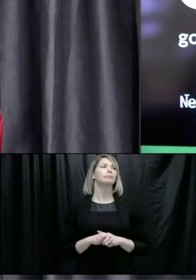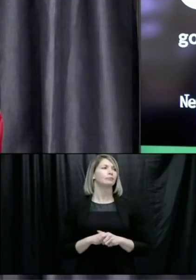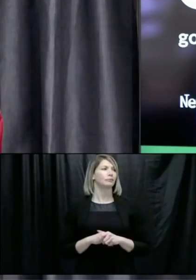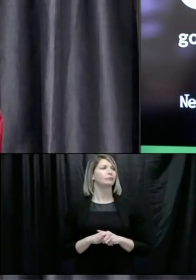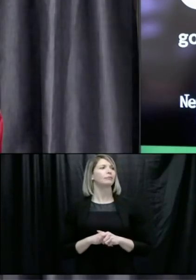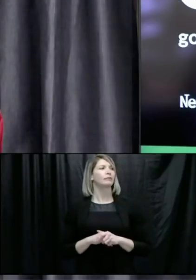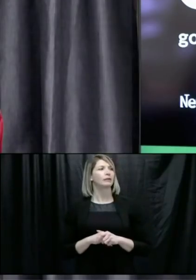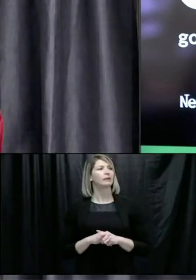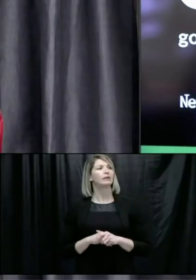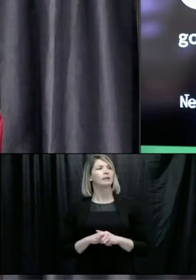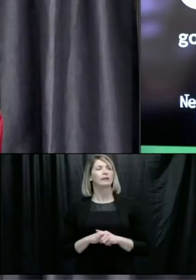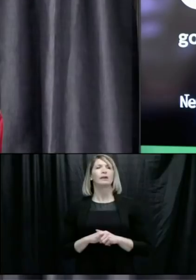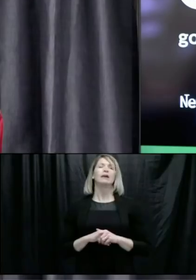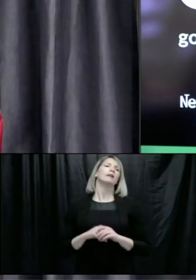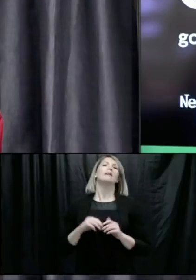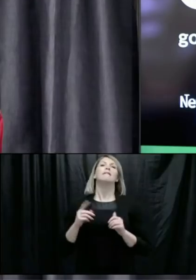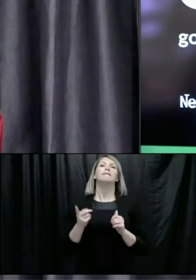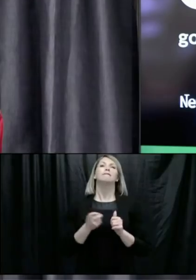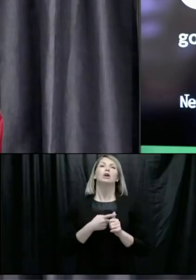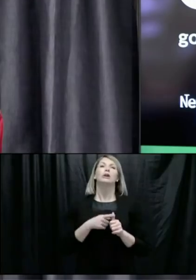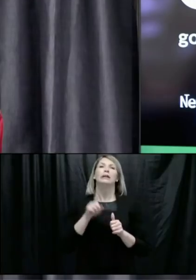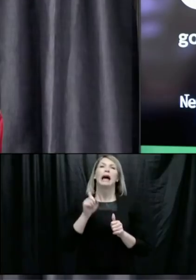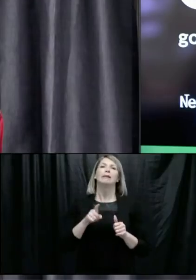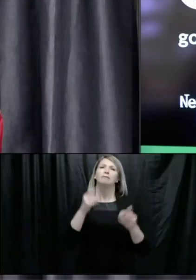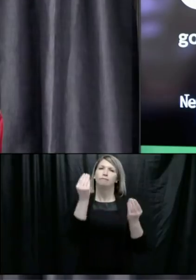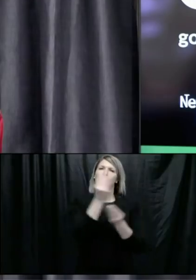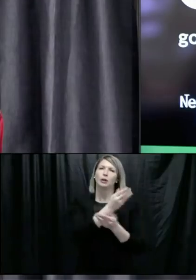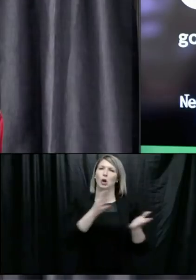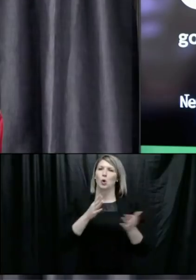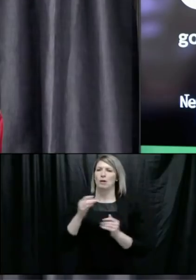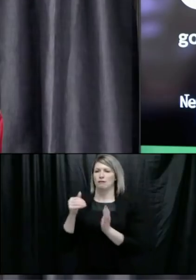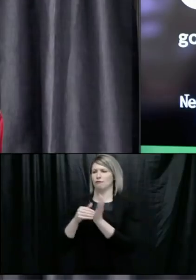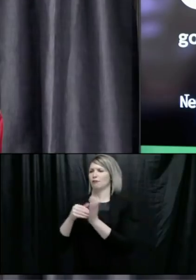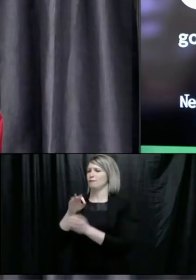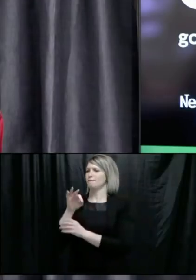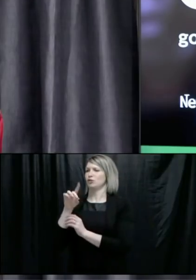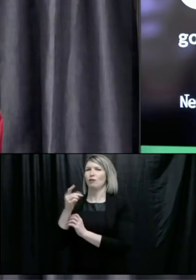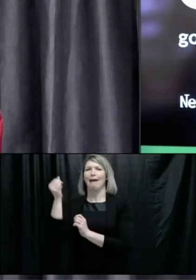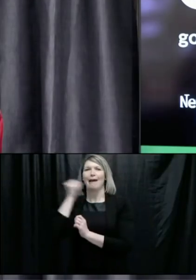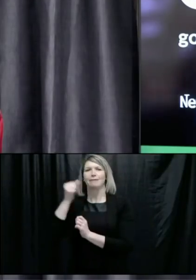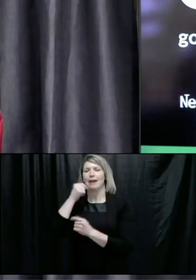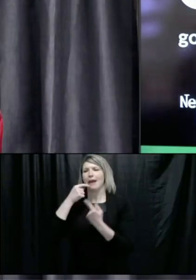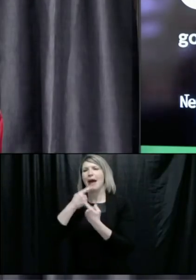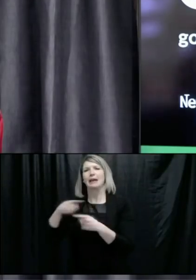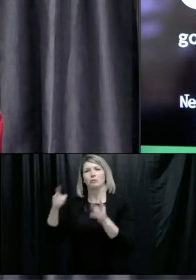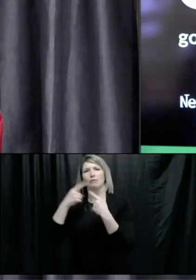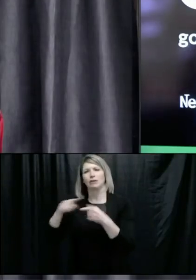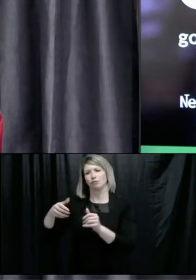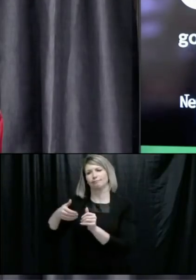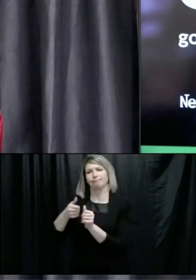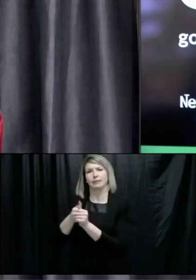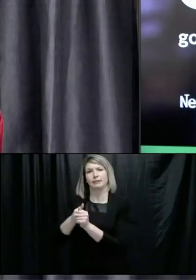SO THE CURRENT SITUATION IN TERMS OF COVID-19 IN NEWFOUNDLAND. THE FIRST THING YOU HAVE TO ALWAYS REMEMBER AS DR. FITZGERALD ANNOUNCES THE